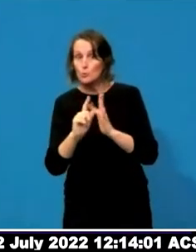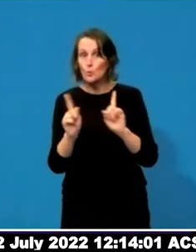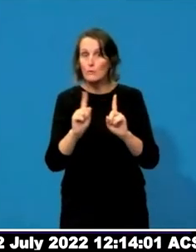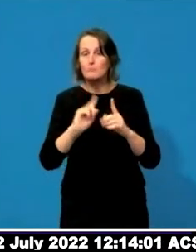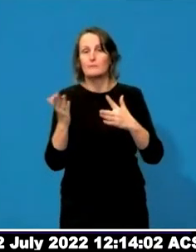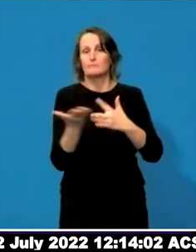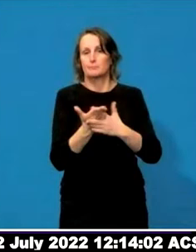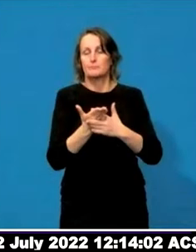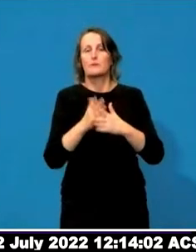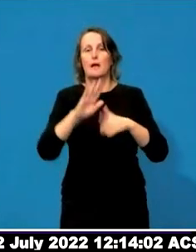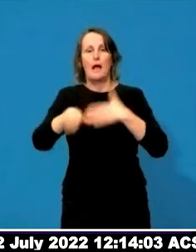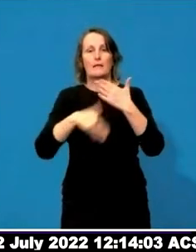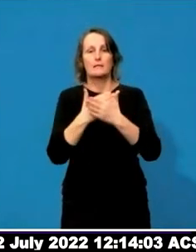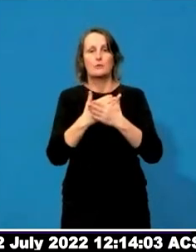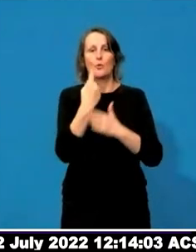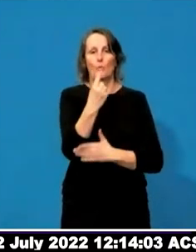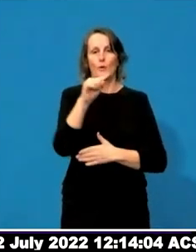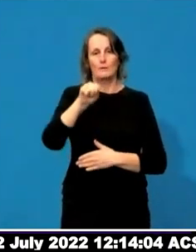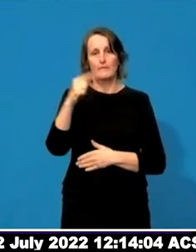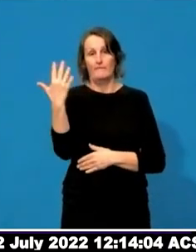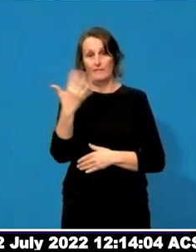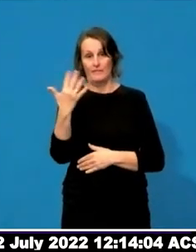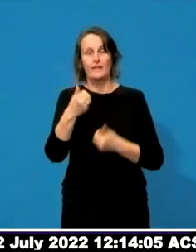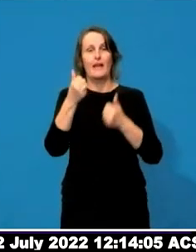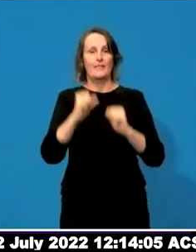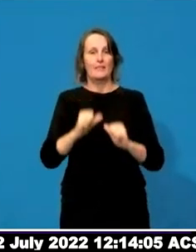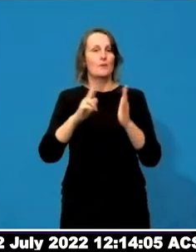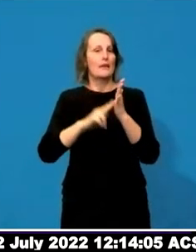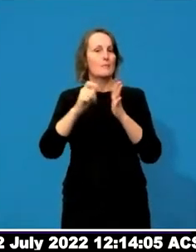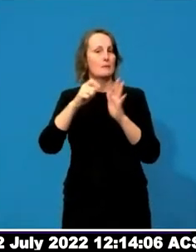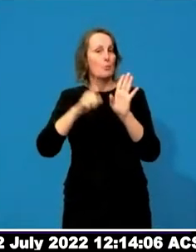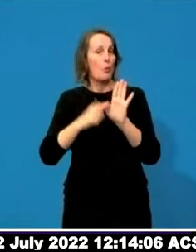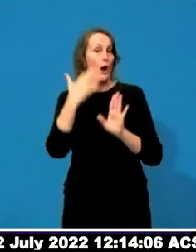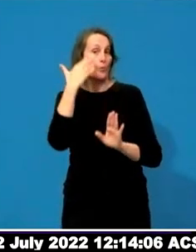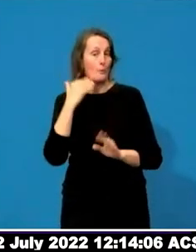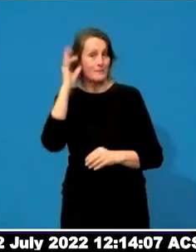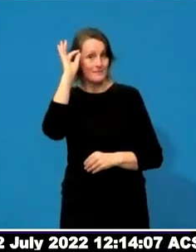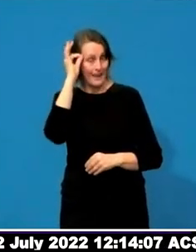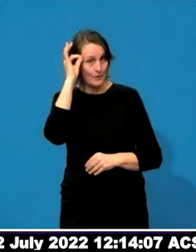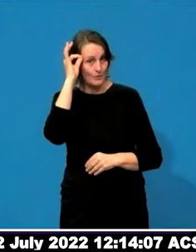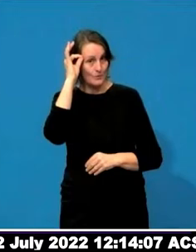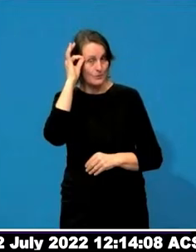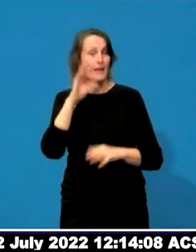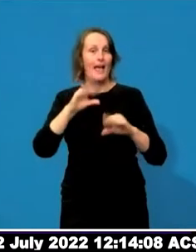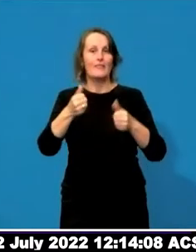from the NPY Women's Council, and in the interim, we will further pursue the position of the Namok family.